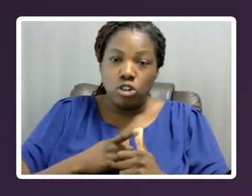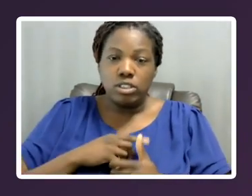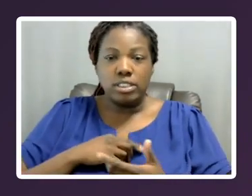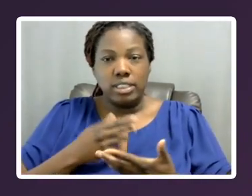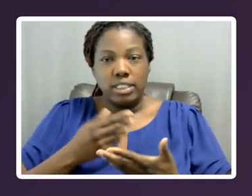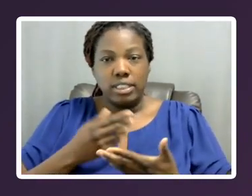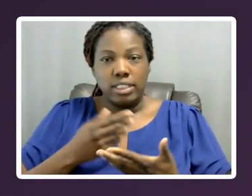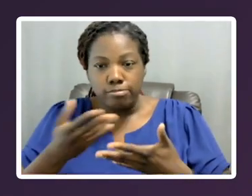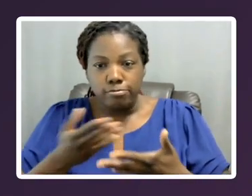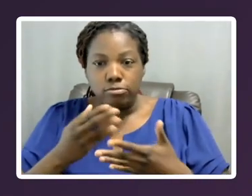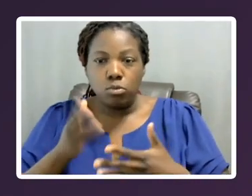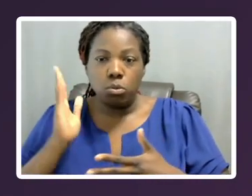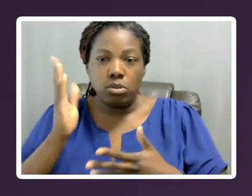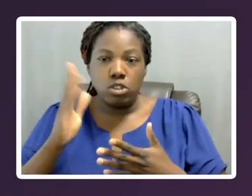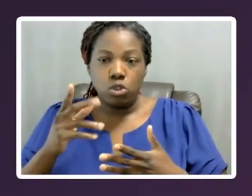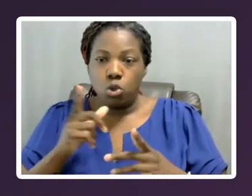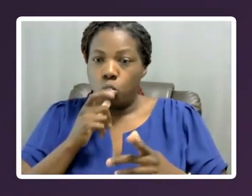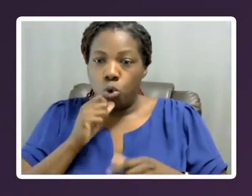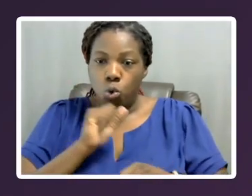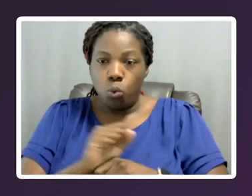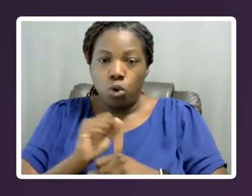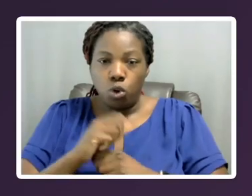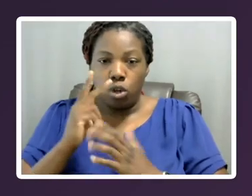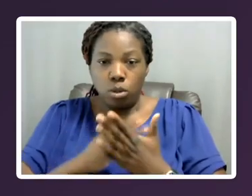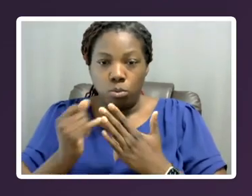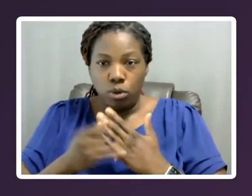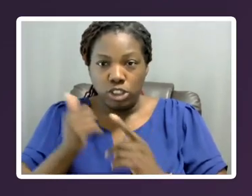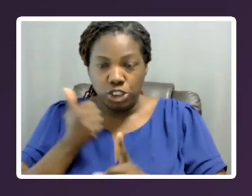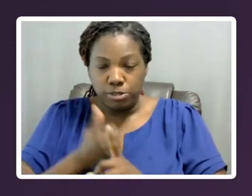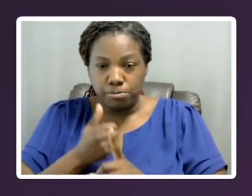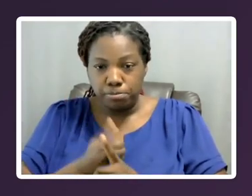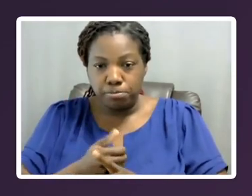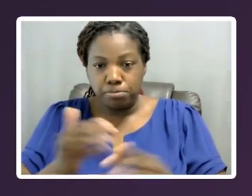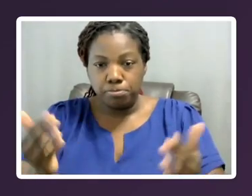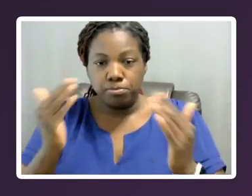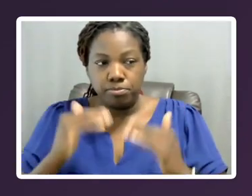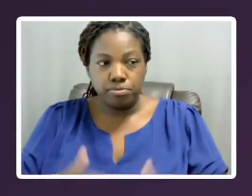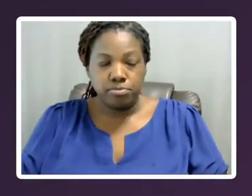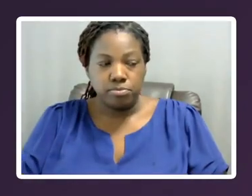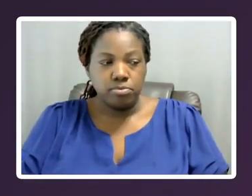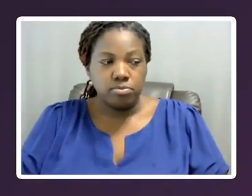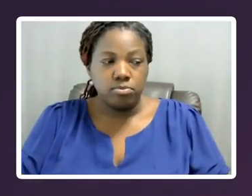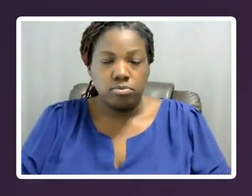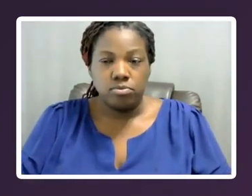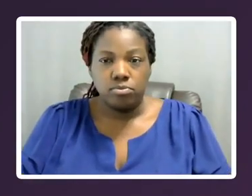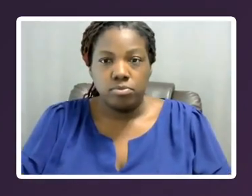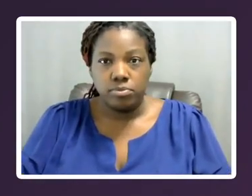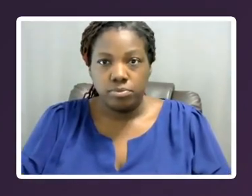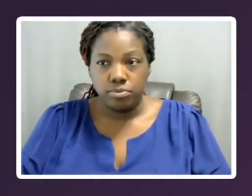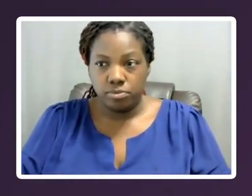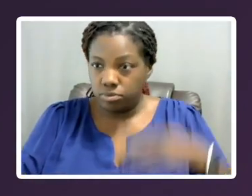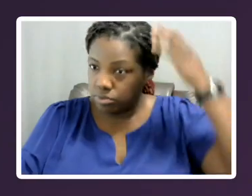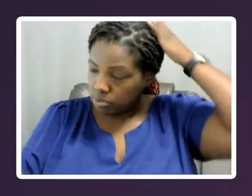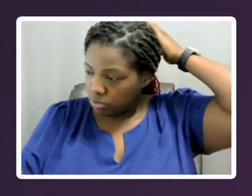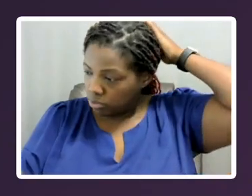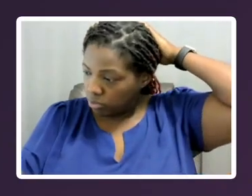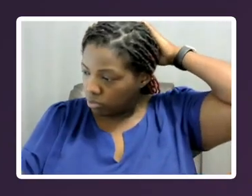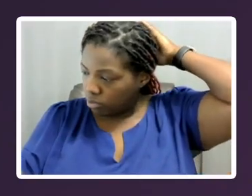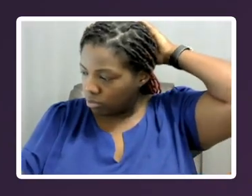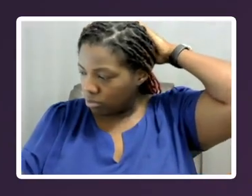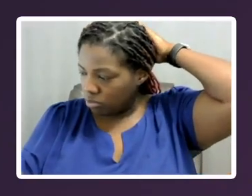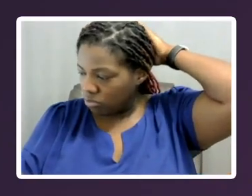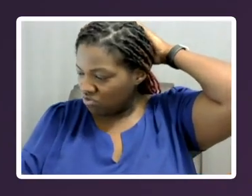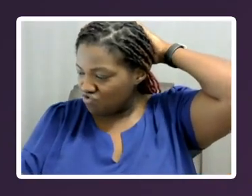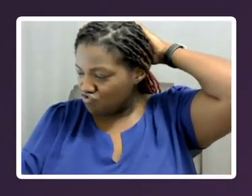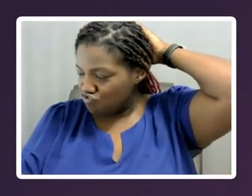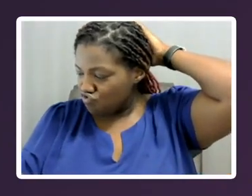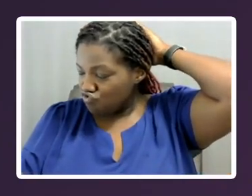project. Next slide, please. Like I said, I am Abbie Hitzemann,